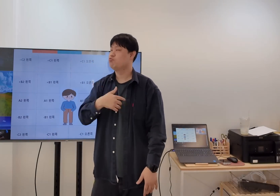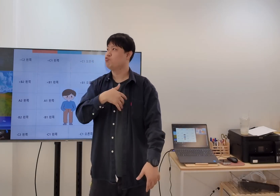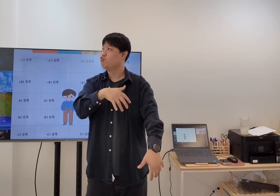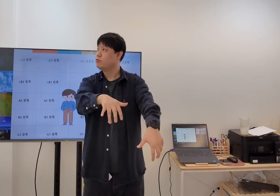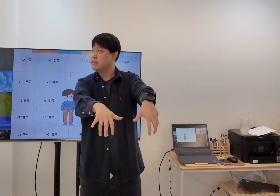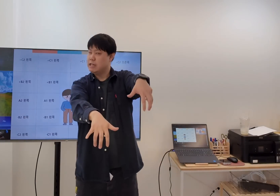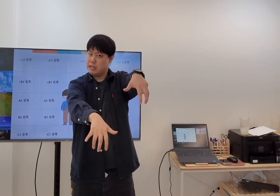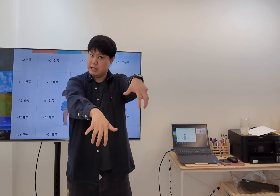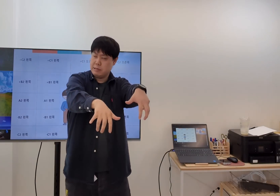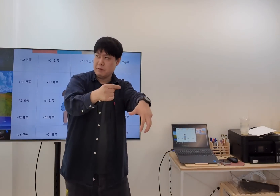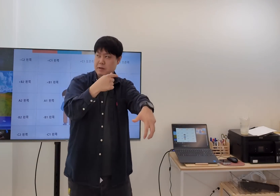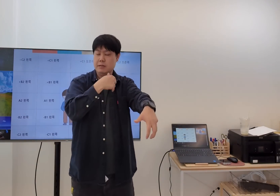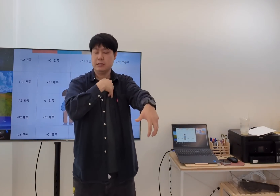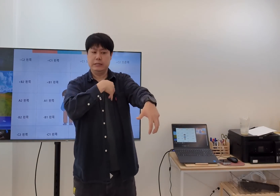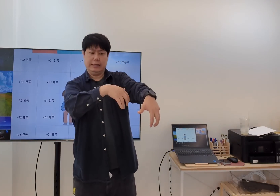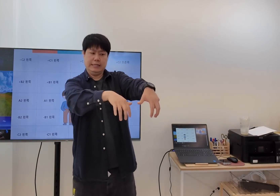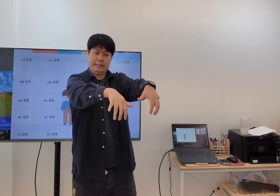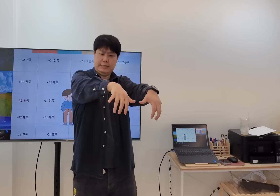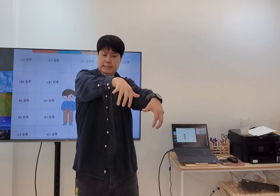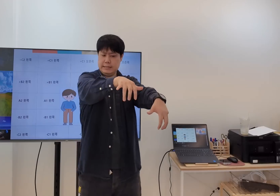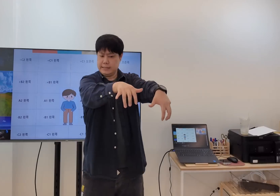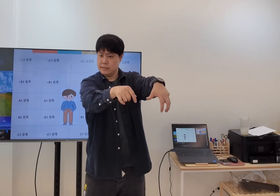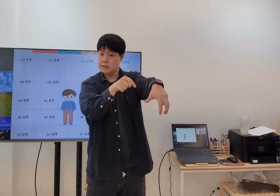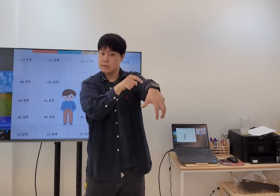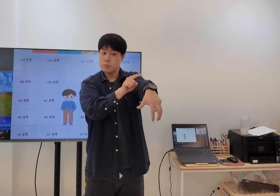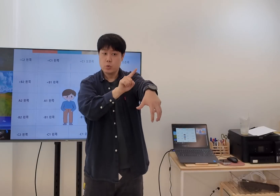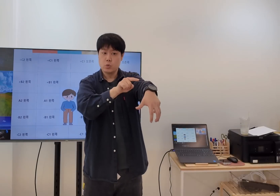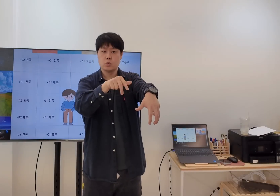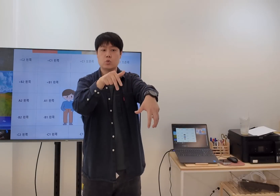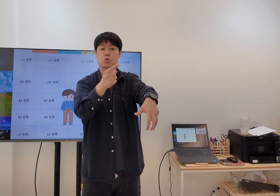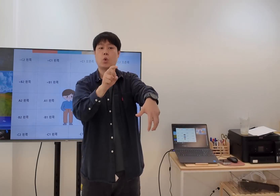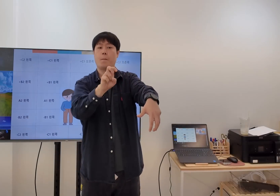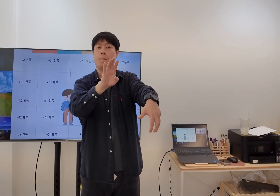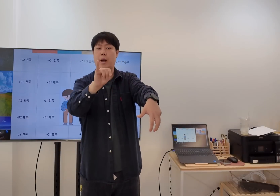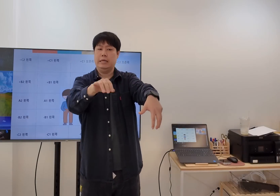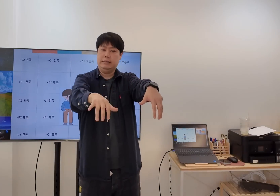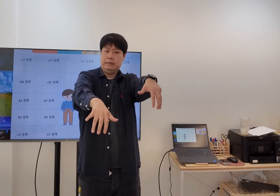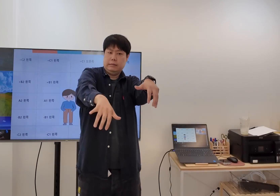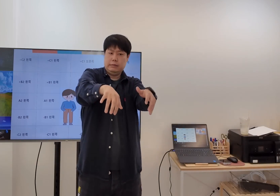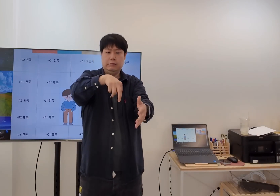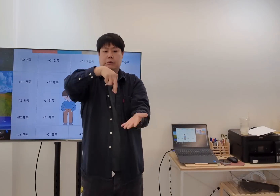Zombies walk like this,